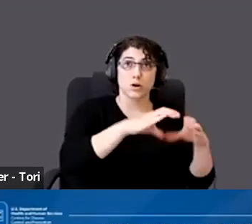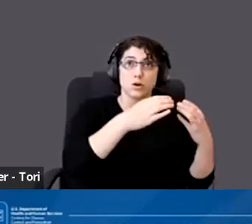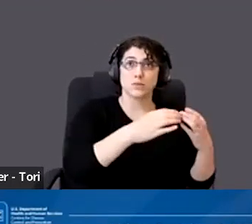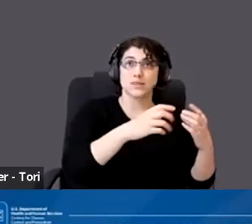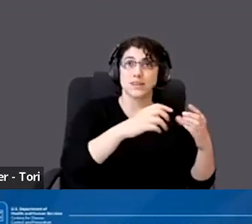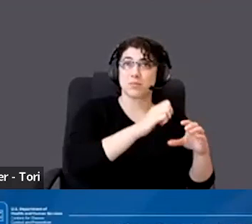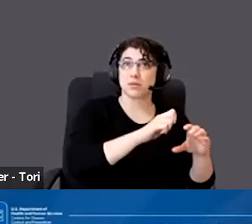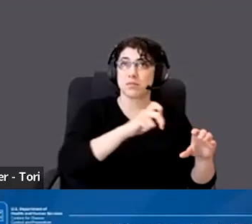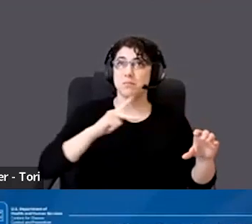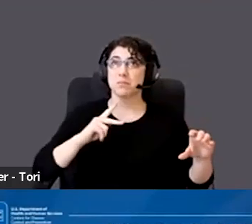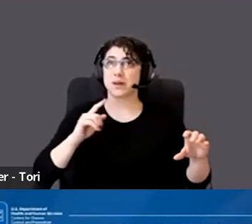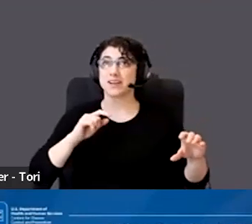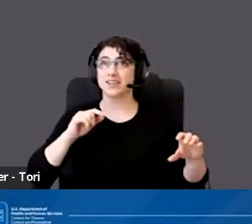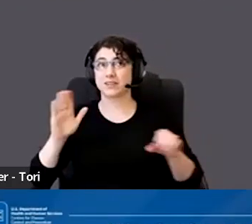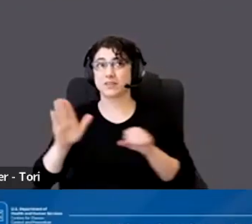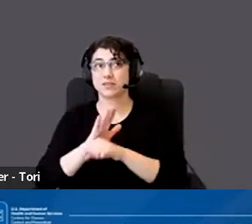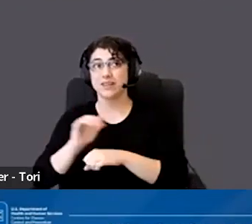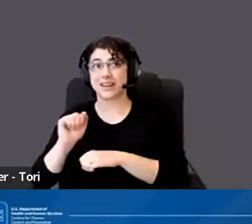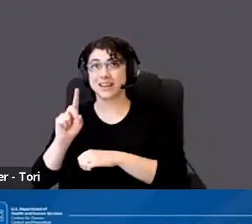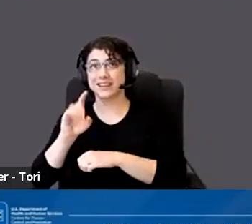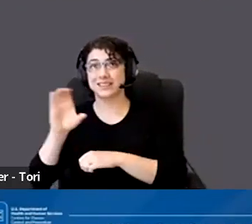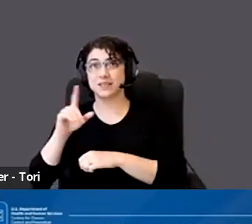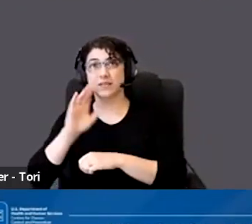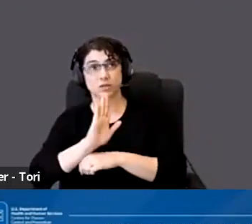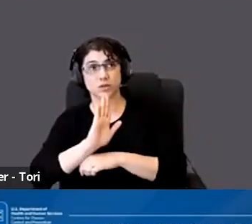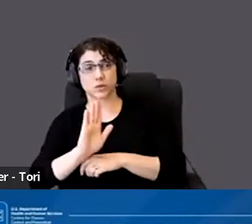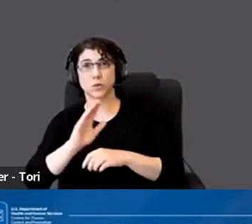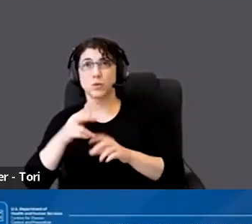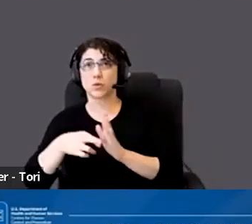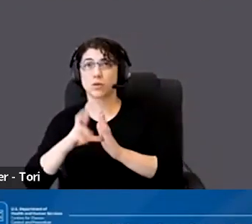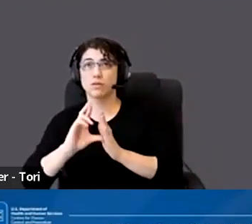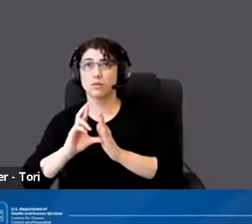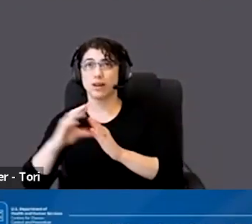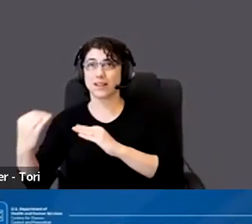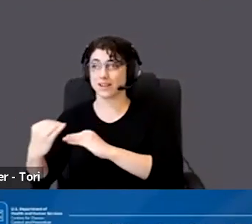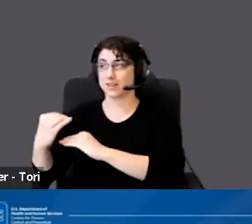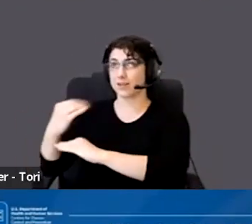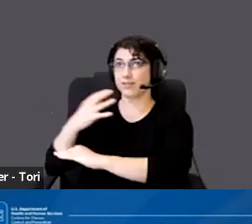for your review, and then your advice to us on those areas.